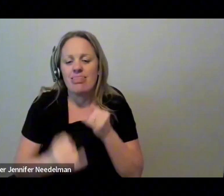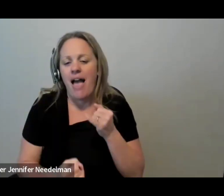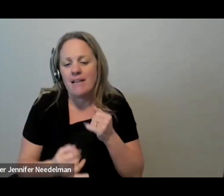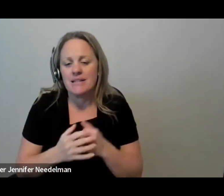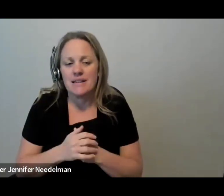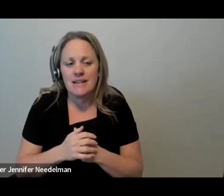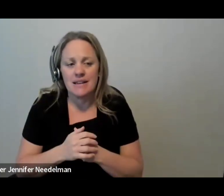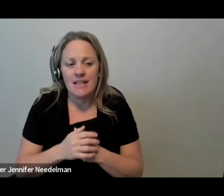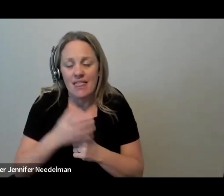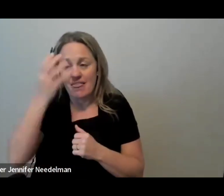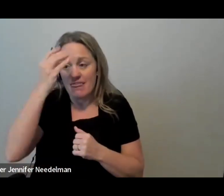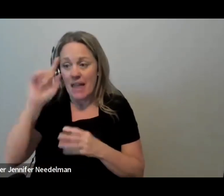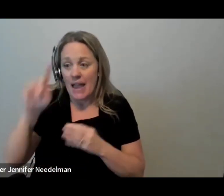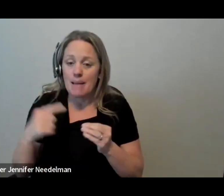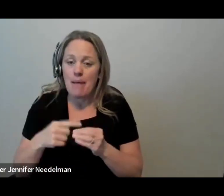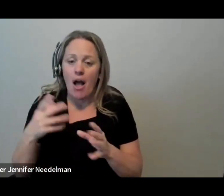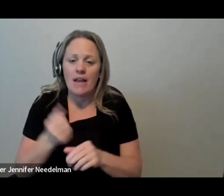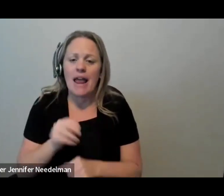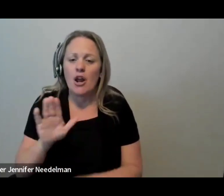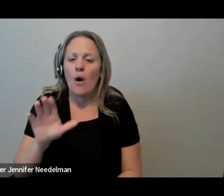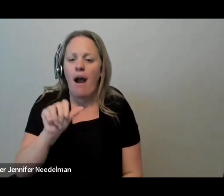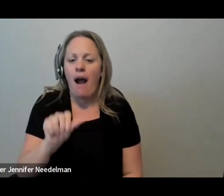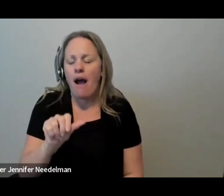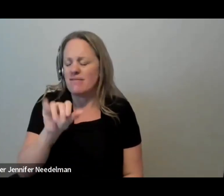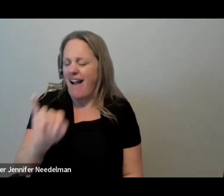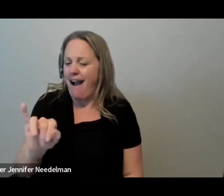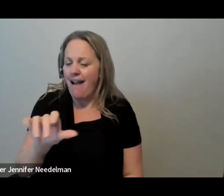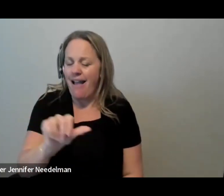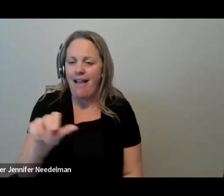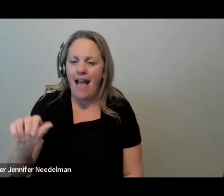consider getting your IAAP certification in either Web